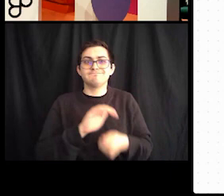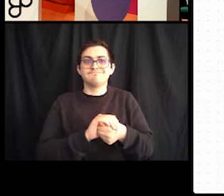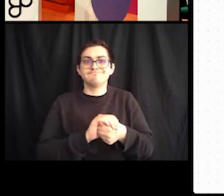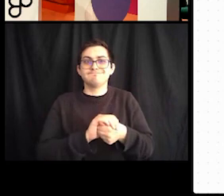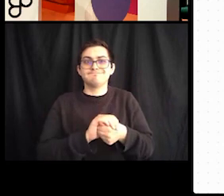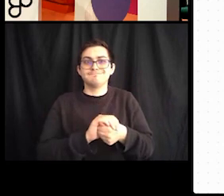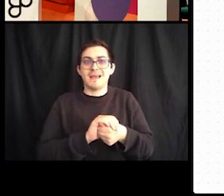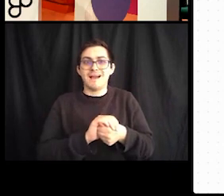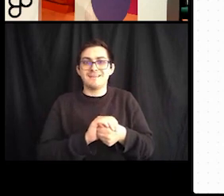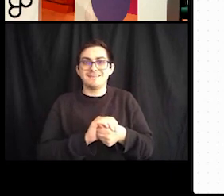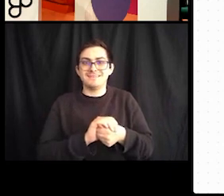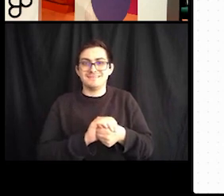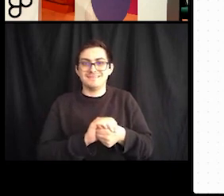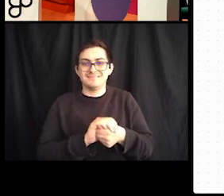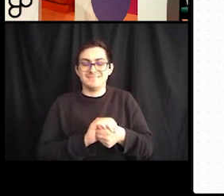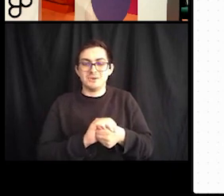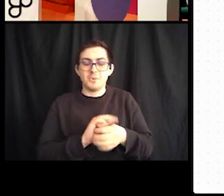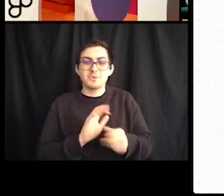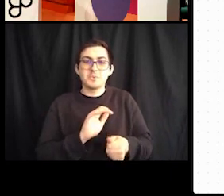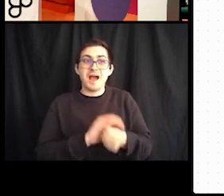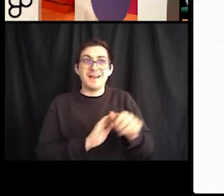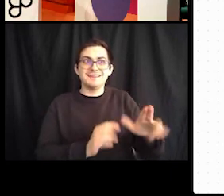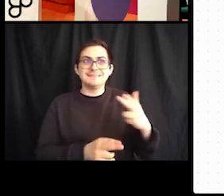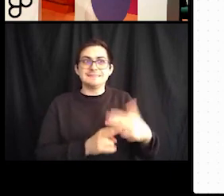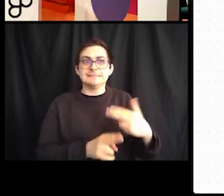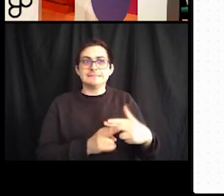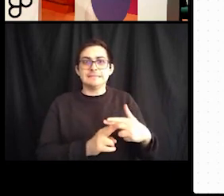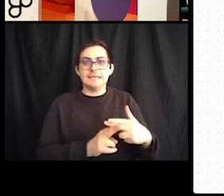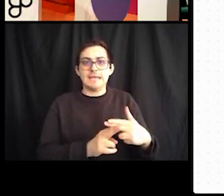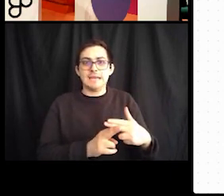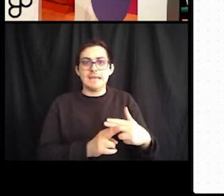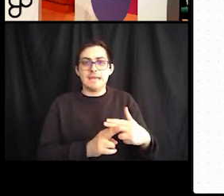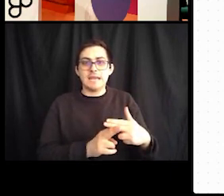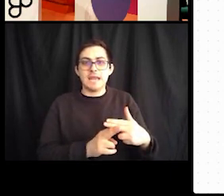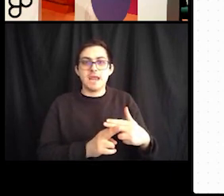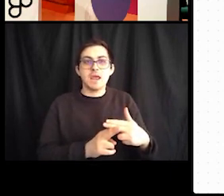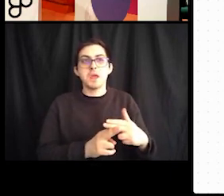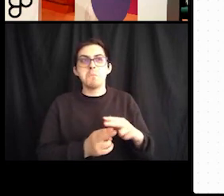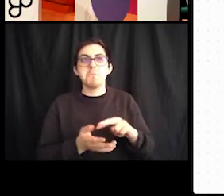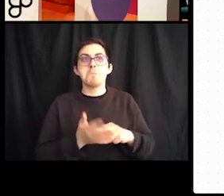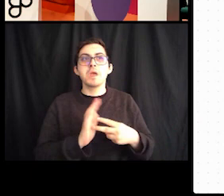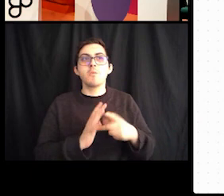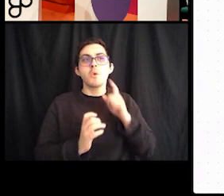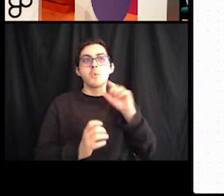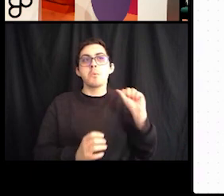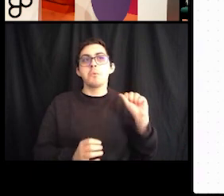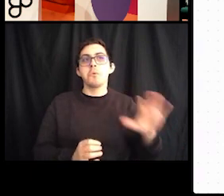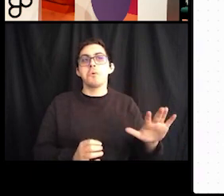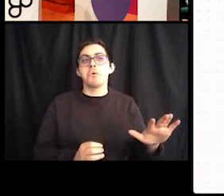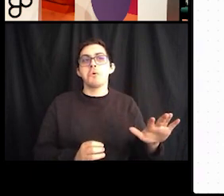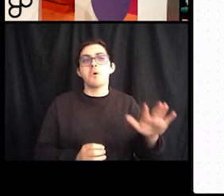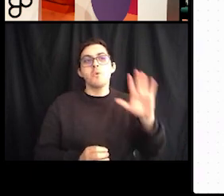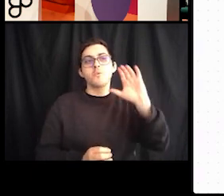Oh OK never mind, looks like an auto updates to my name when I put in my text. Yeah the team thought about it a couple of weeks ago.